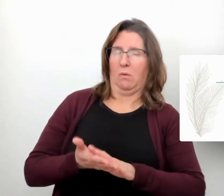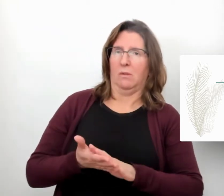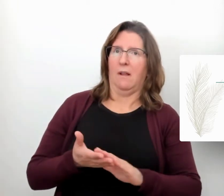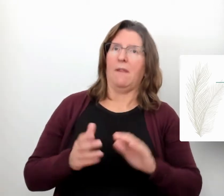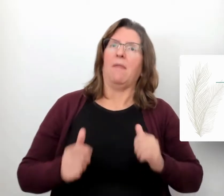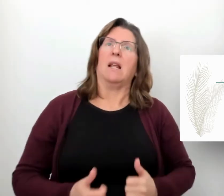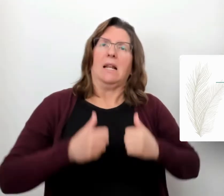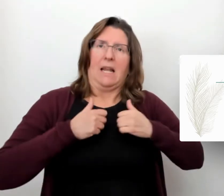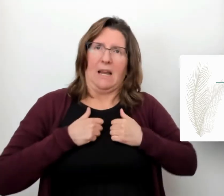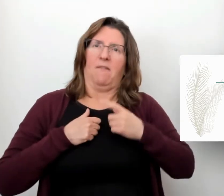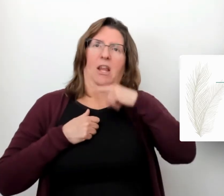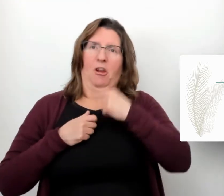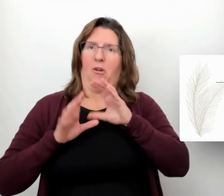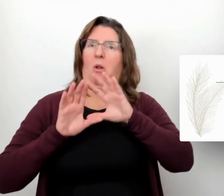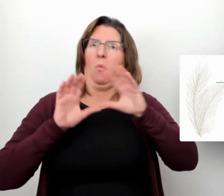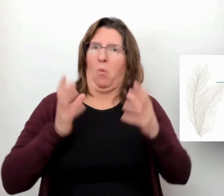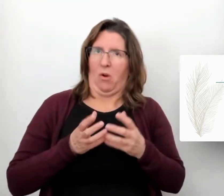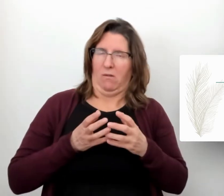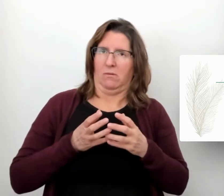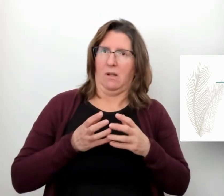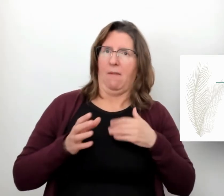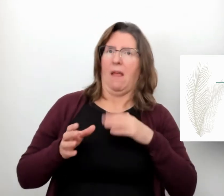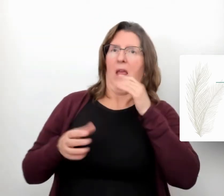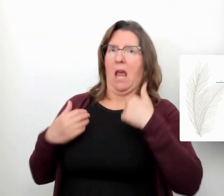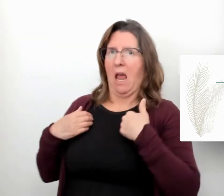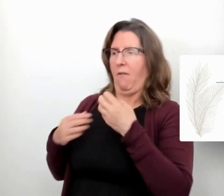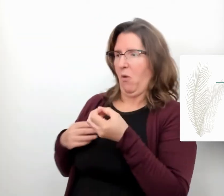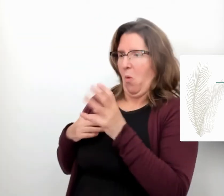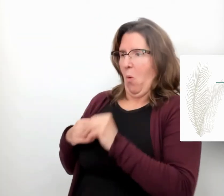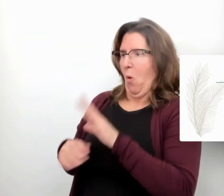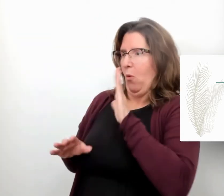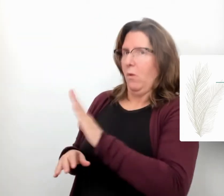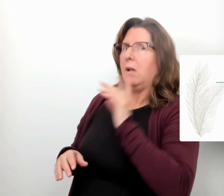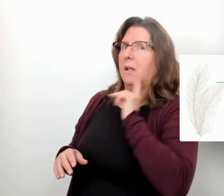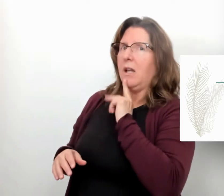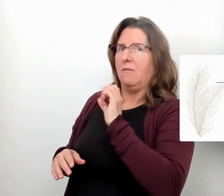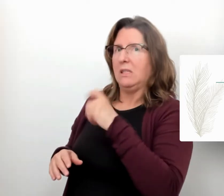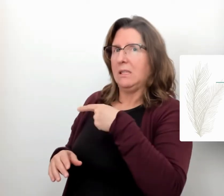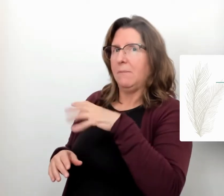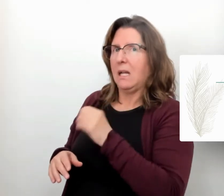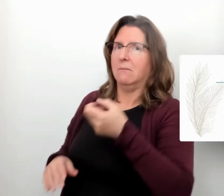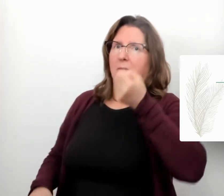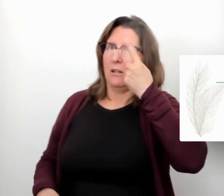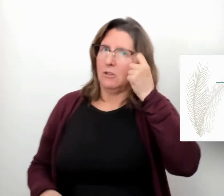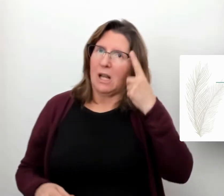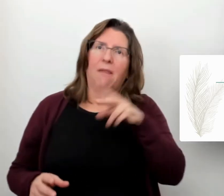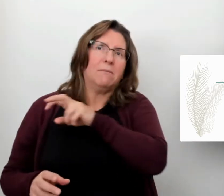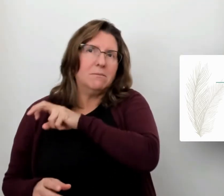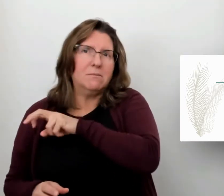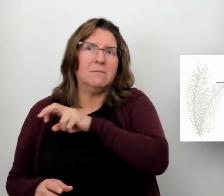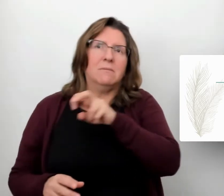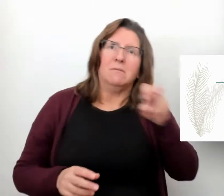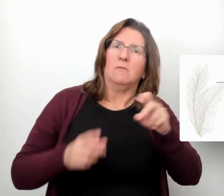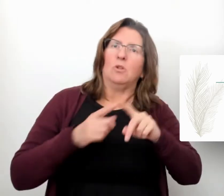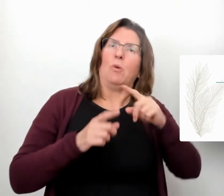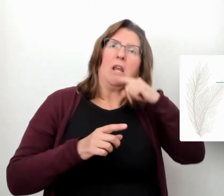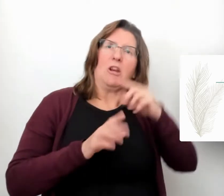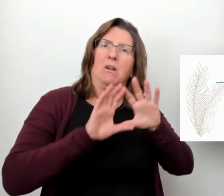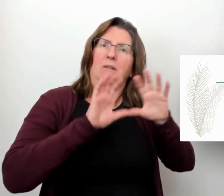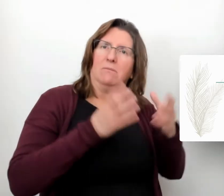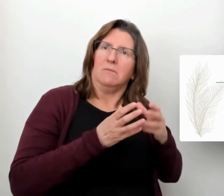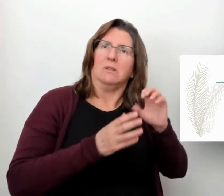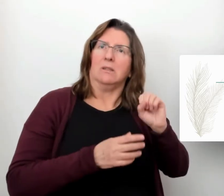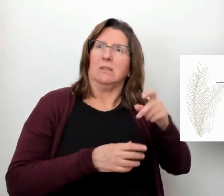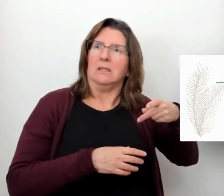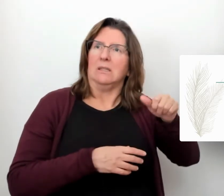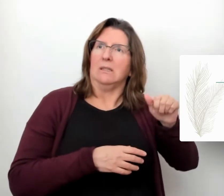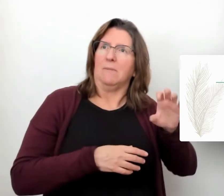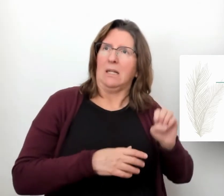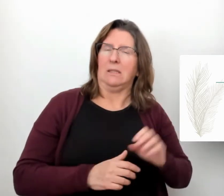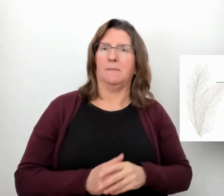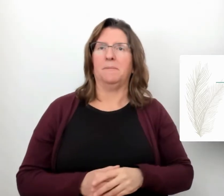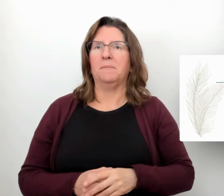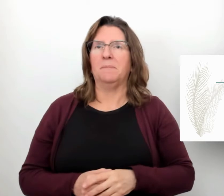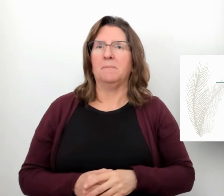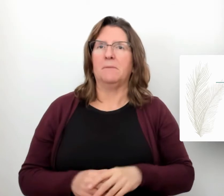They live in the hearing world. Having their own deaf space can be a reprieve from all the 'hearingness' around them!